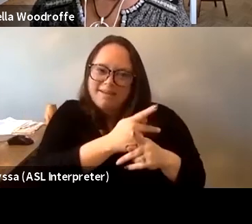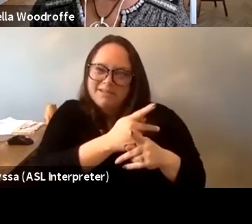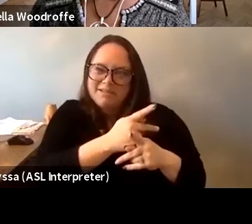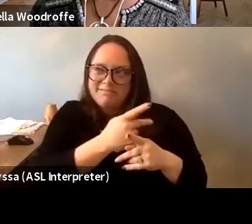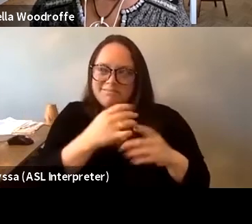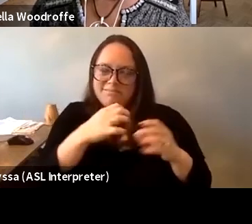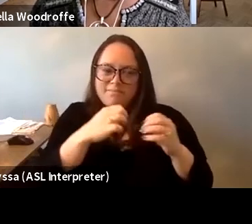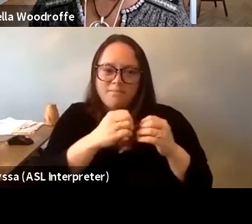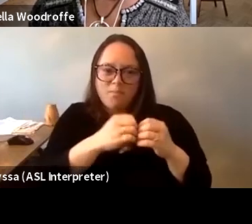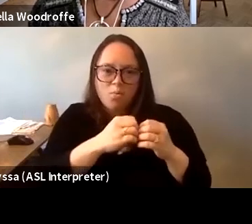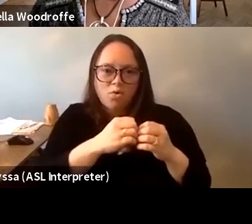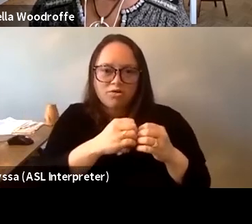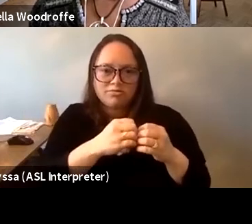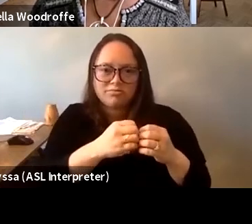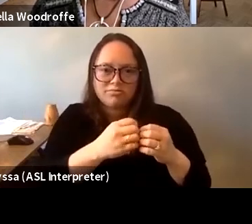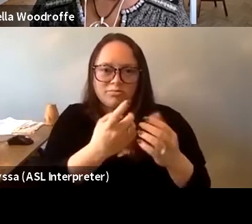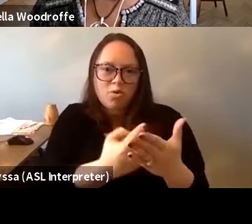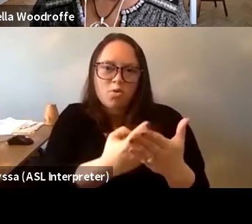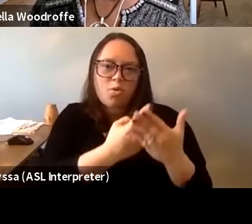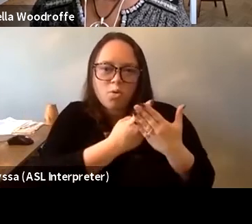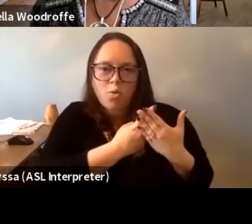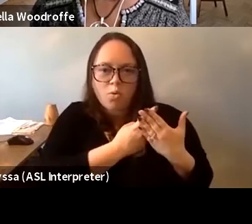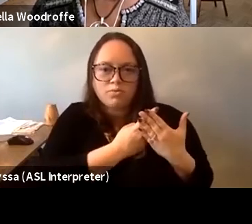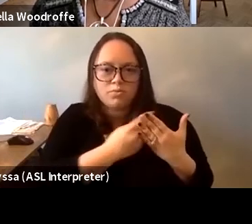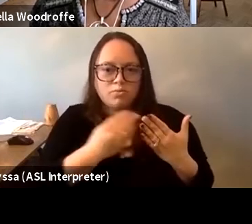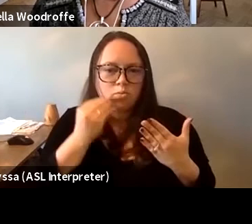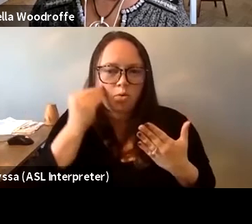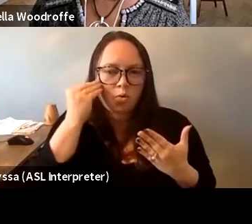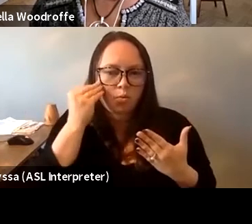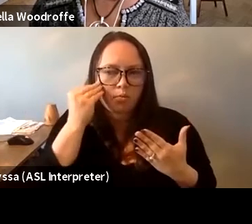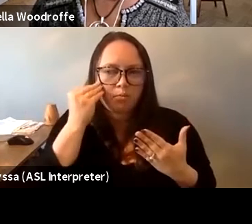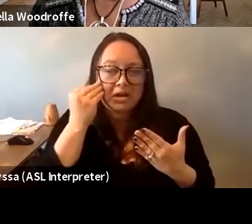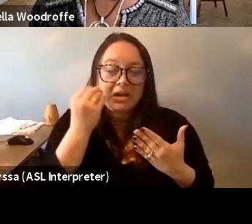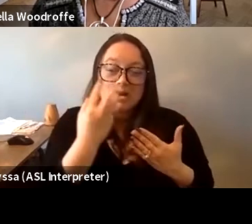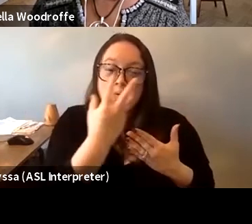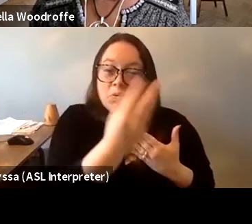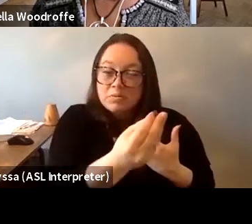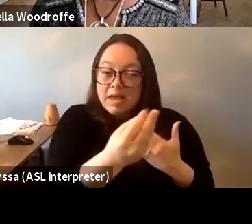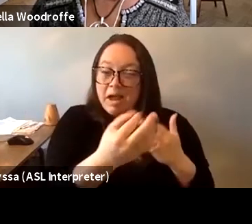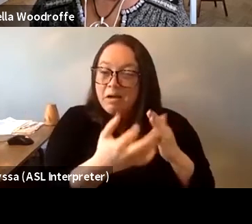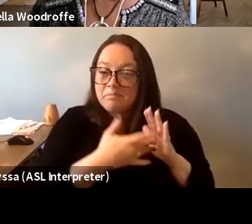own, he doesn't really want you know, he doesn't want to or whatever, but when he was in school, he came to Kingsborough.